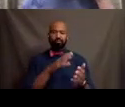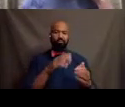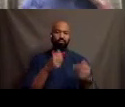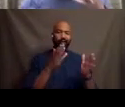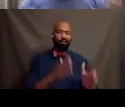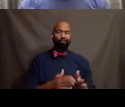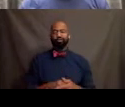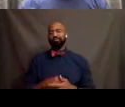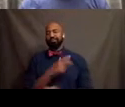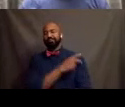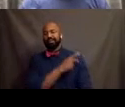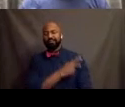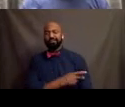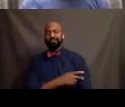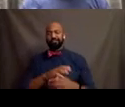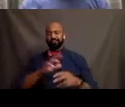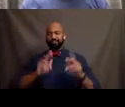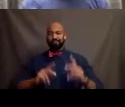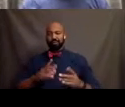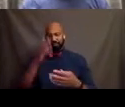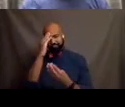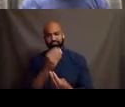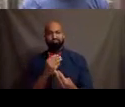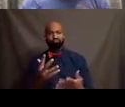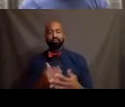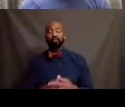And so our options at this point for feminizing therapy